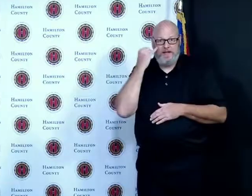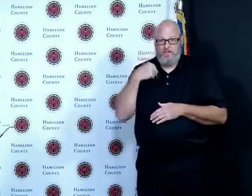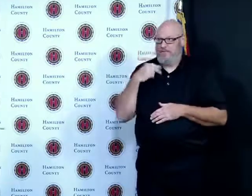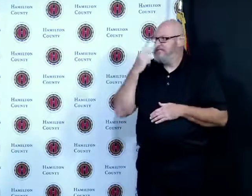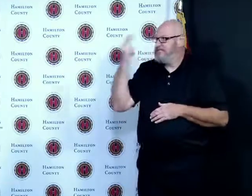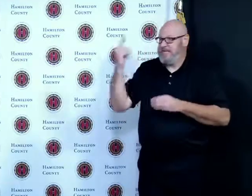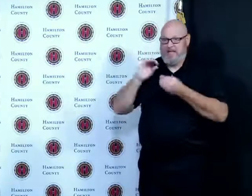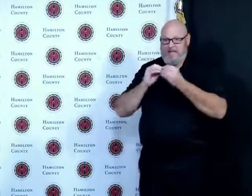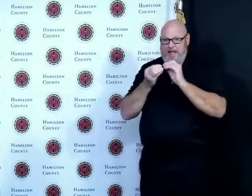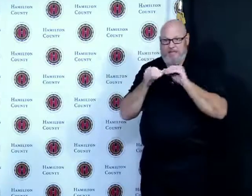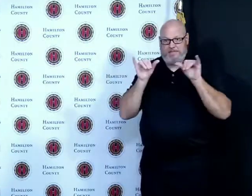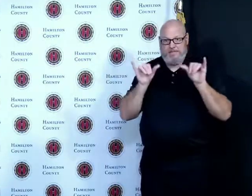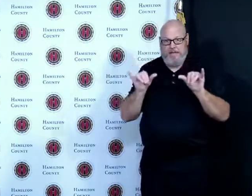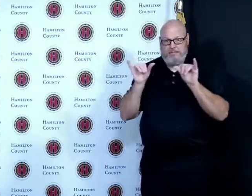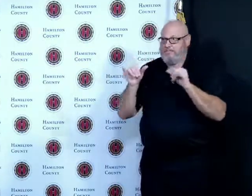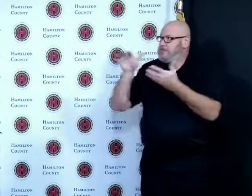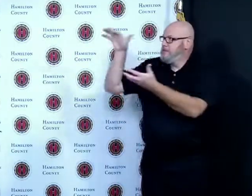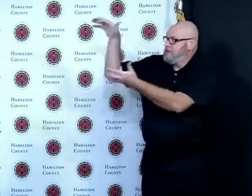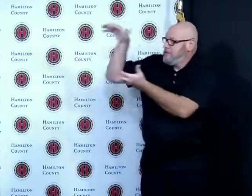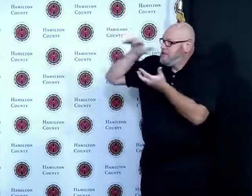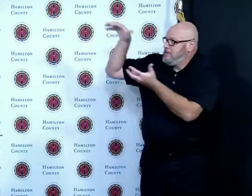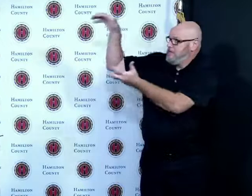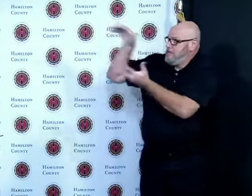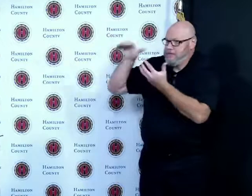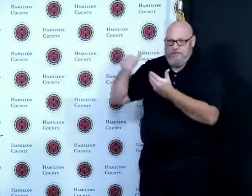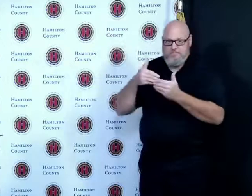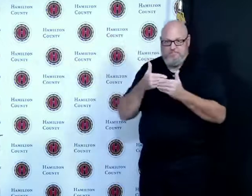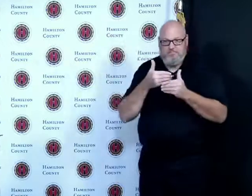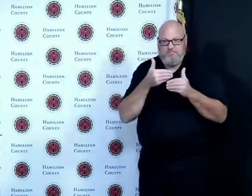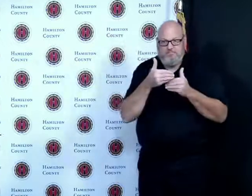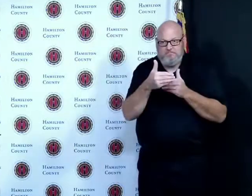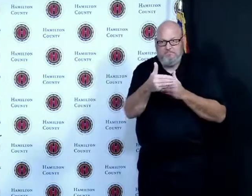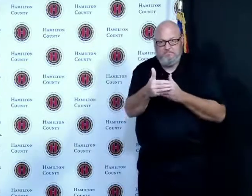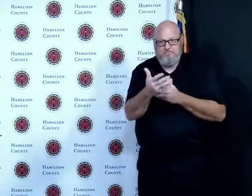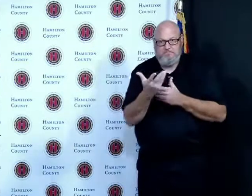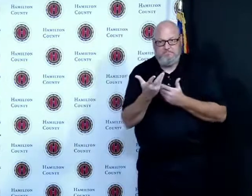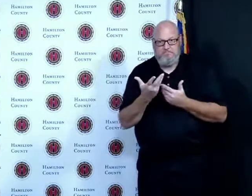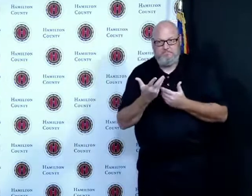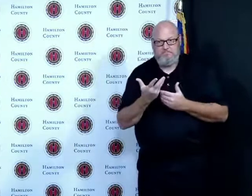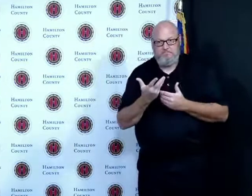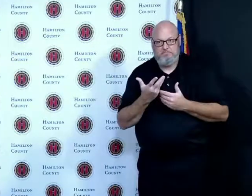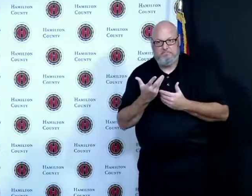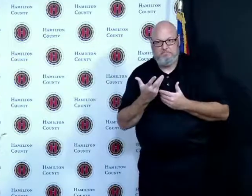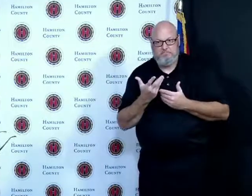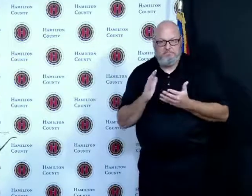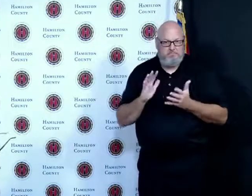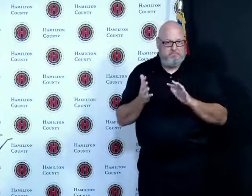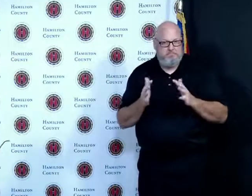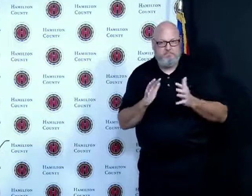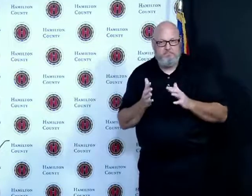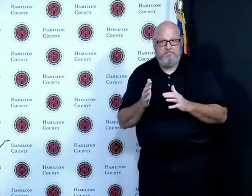we do more we're getting less doses next week than we have this week again this is out of our control